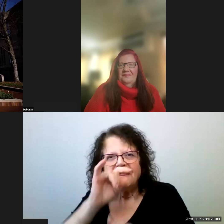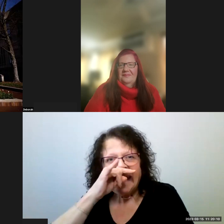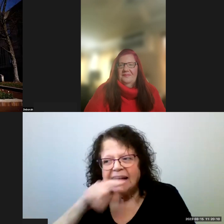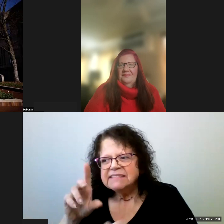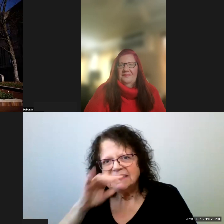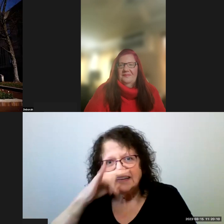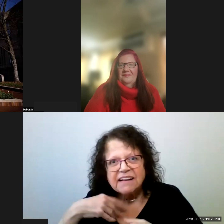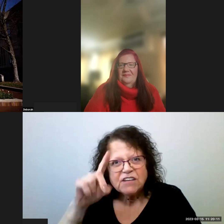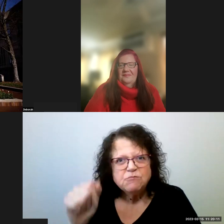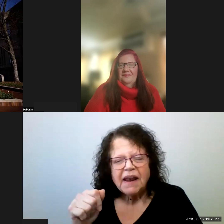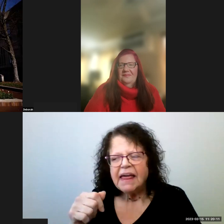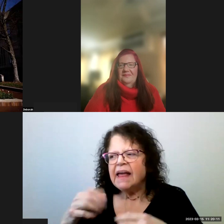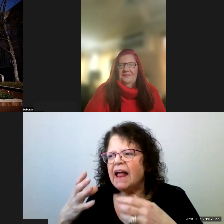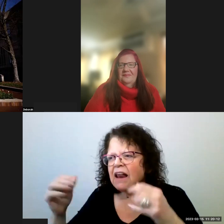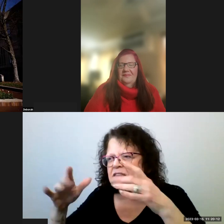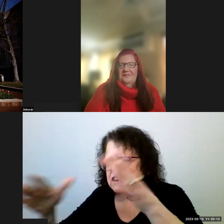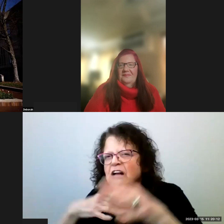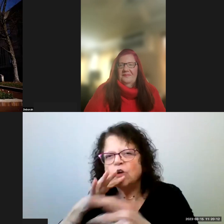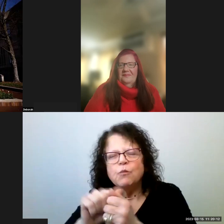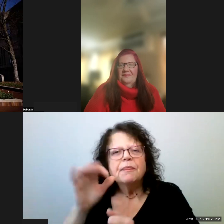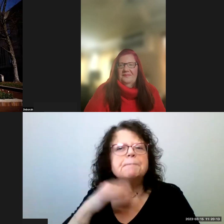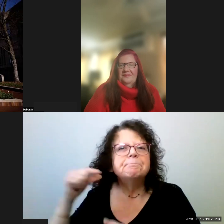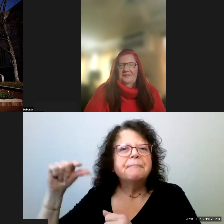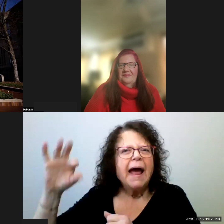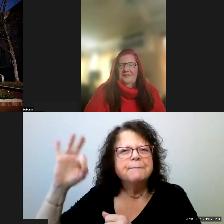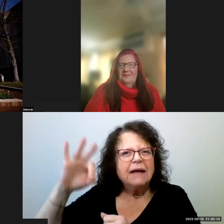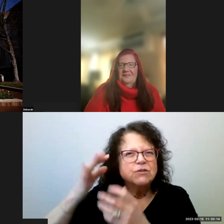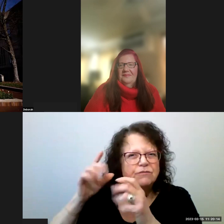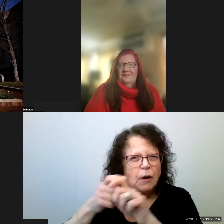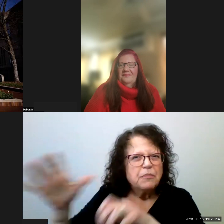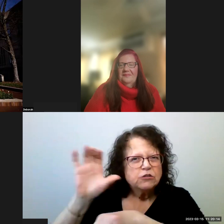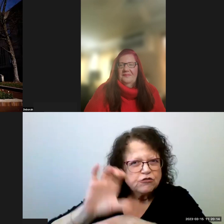their pastors of their churches and we made it happen where I can take them to Hayat pharmacy